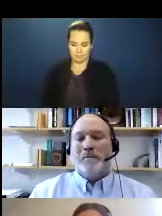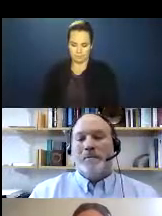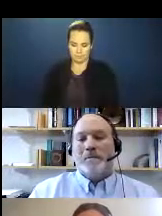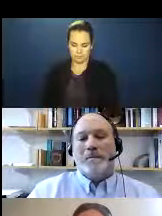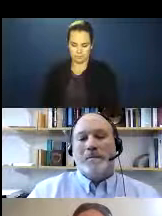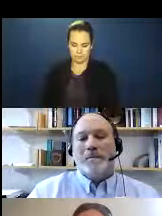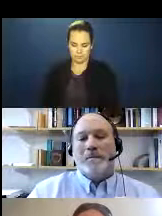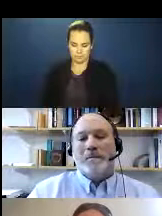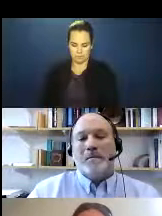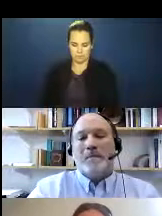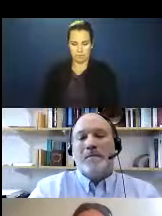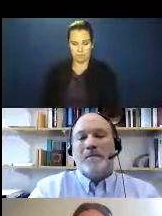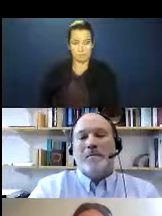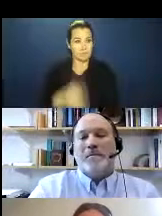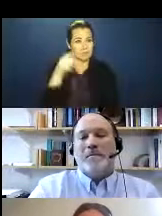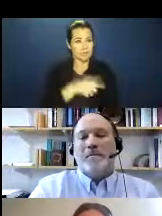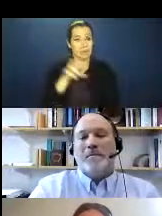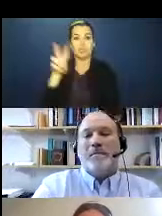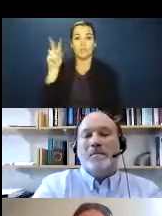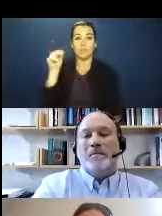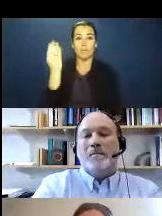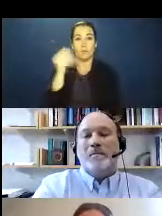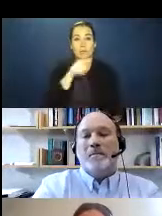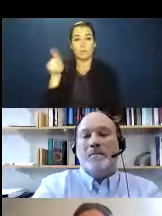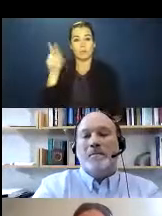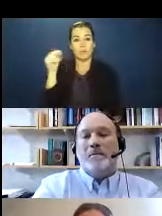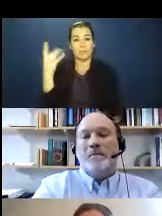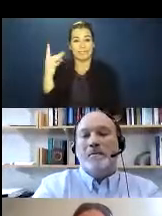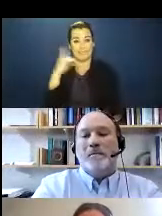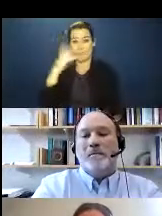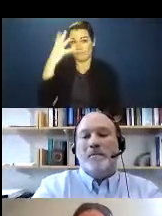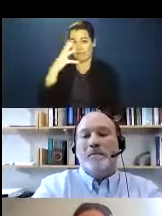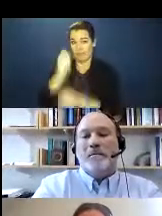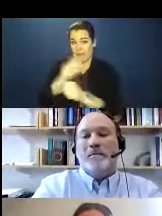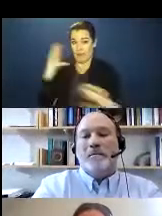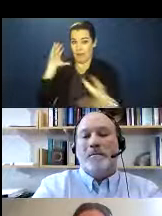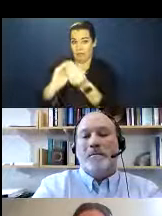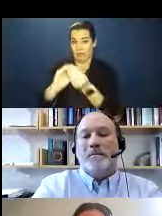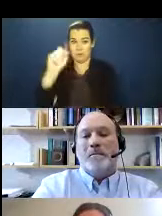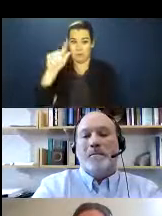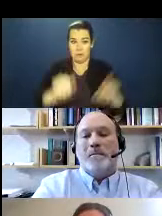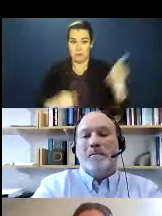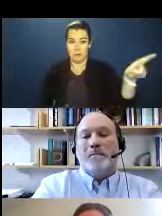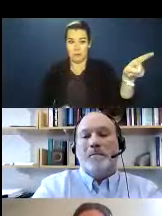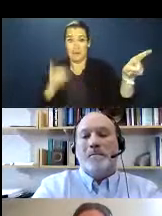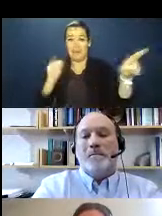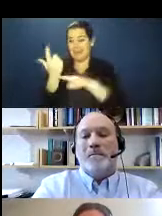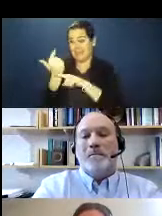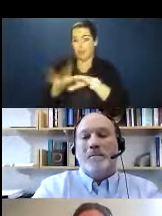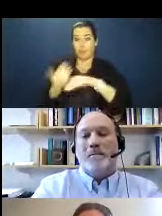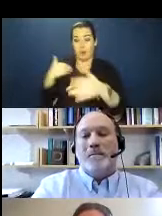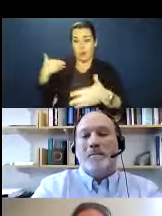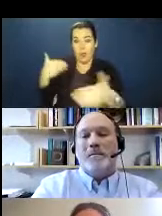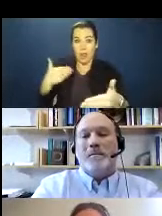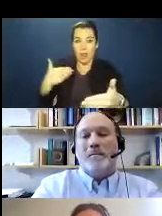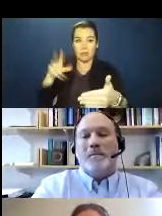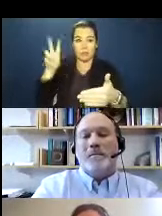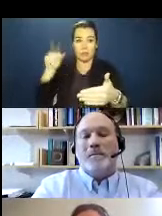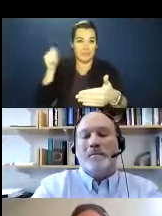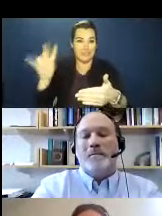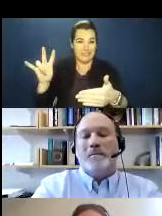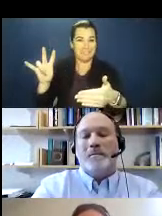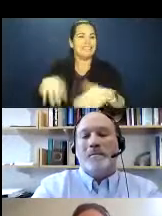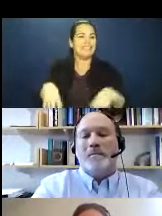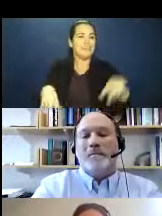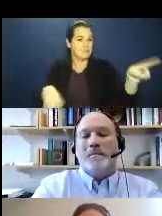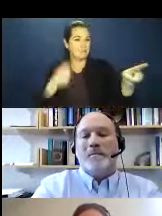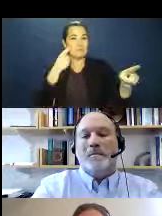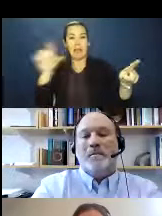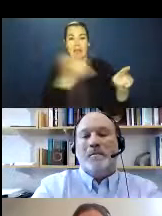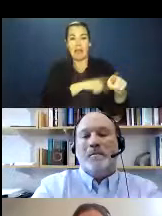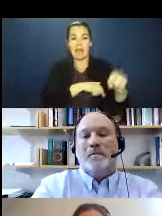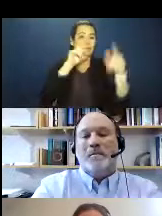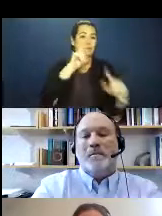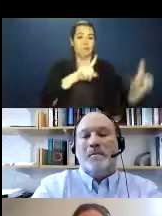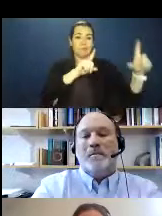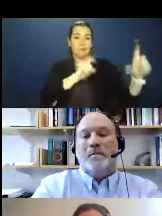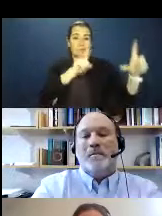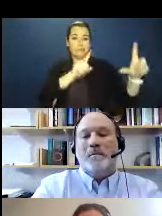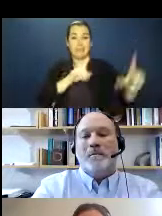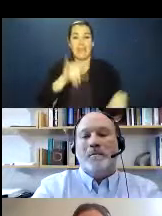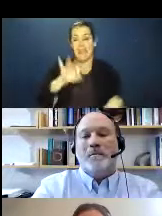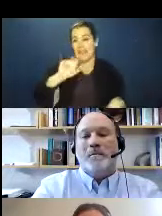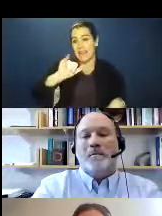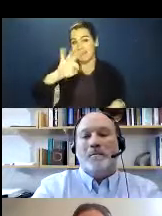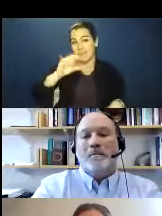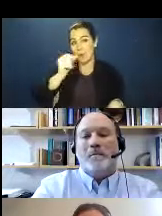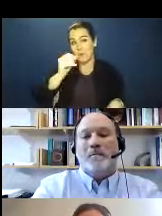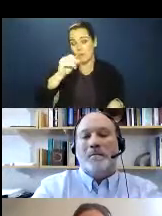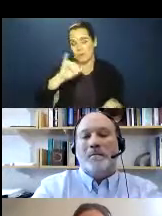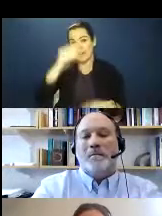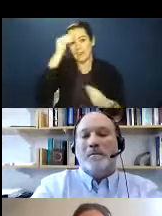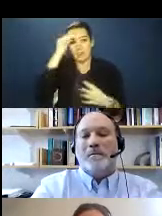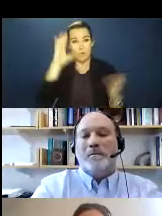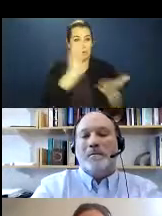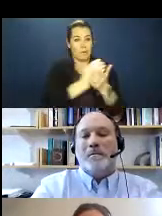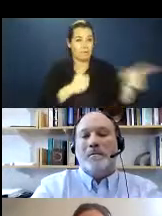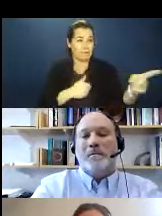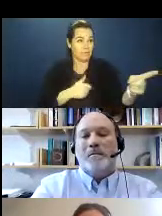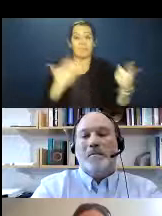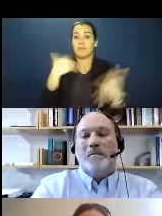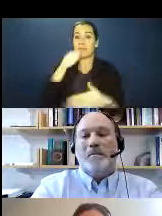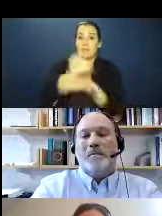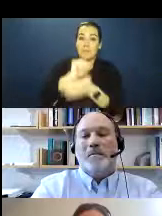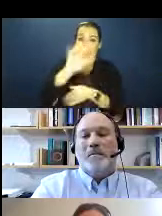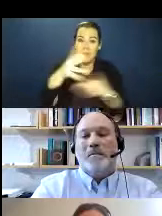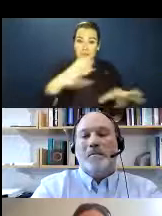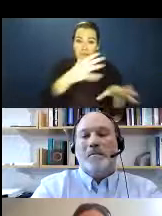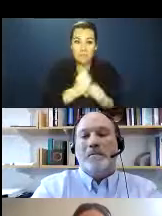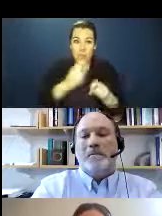update the previous ones. This shows the updated numbers for the first one in this series, which was U.S. Rural Disability Statistics. On Friday Tnew one will be released, which is Disability Infographic: Social Inequities Experienced by African Americans.